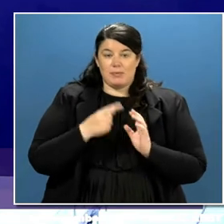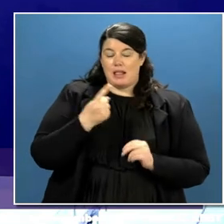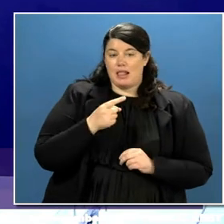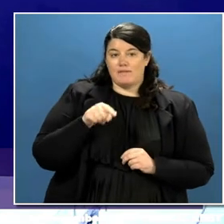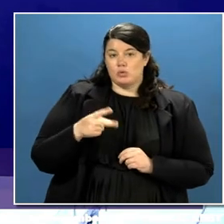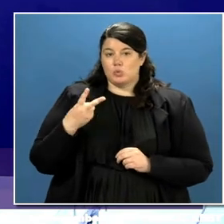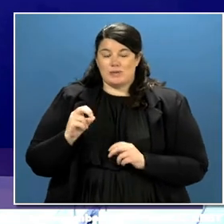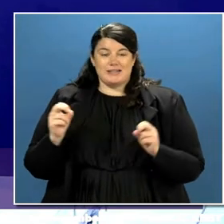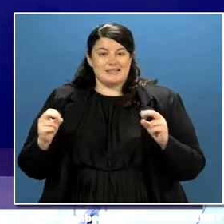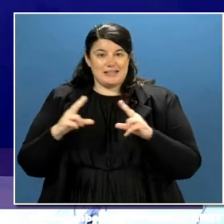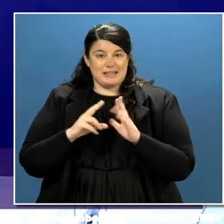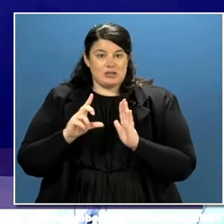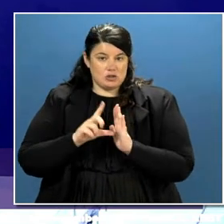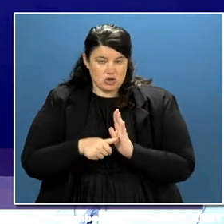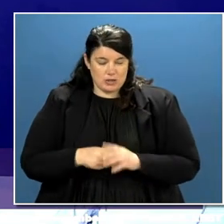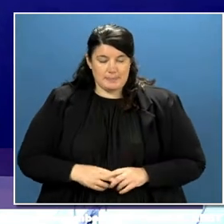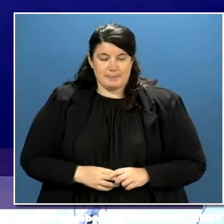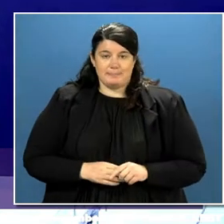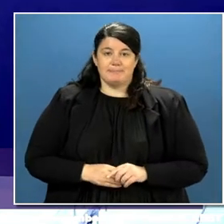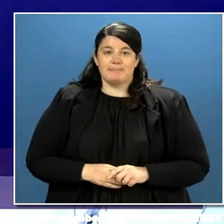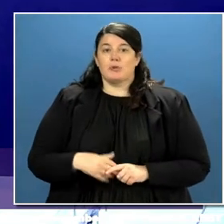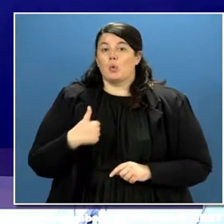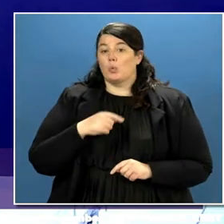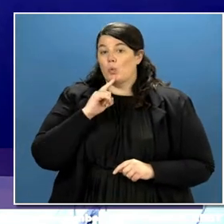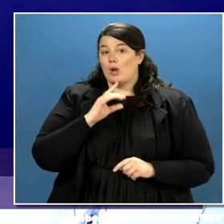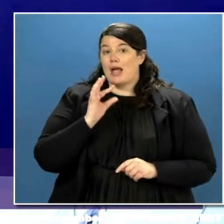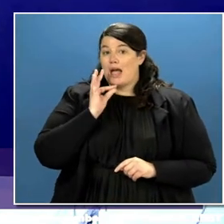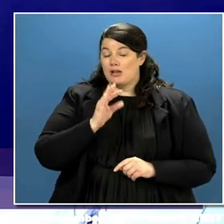Yes. When we come back, I will ask to go straight to Brisbane